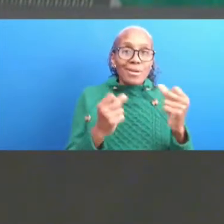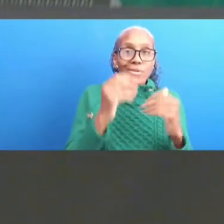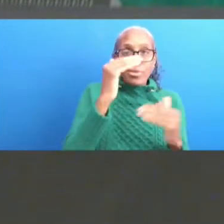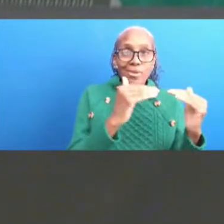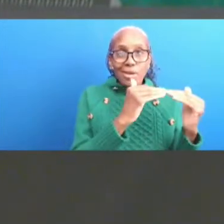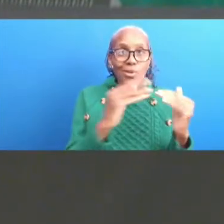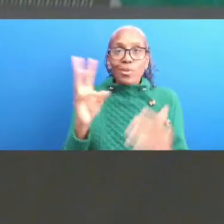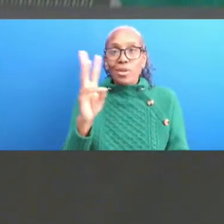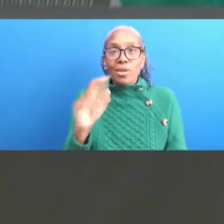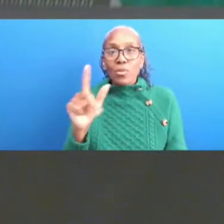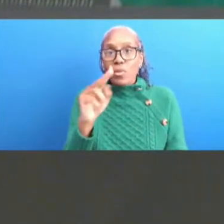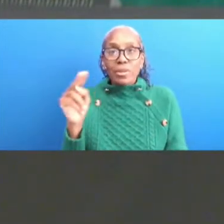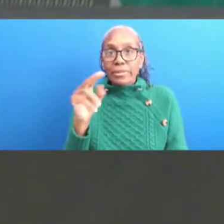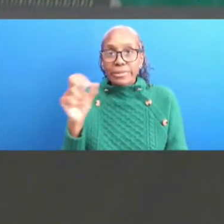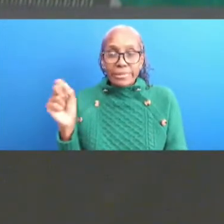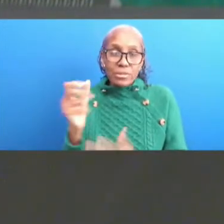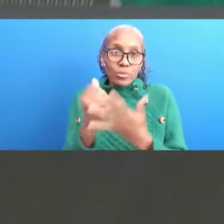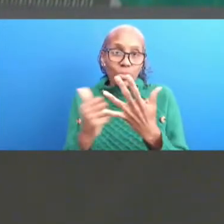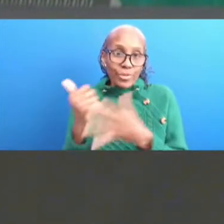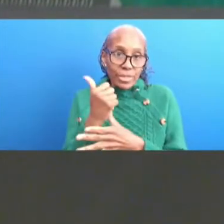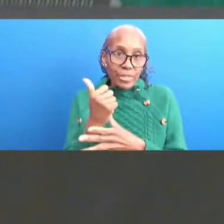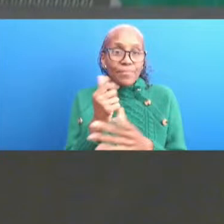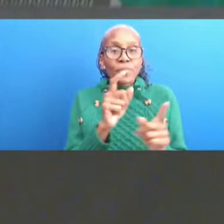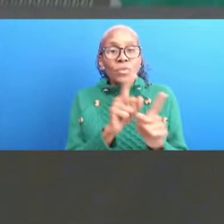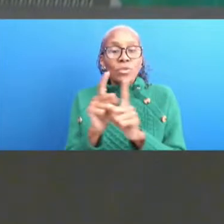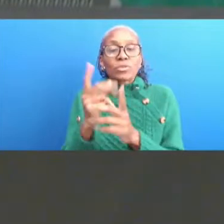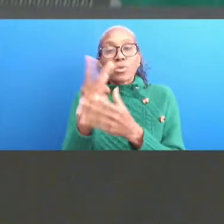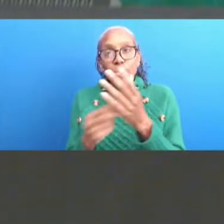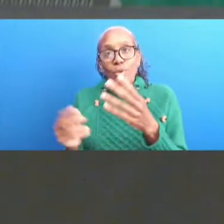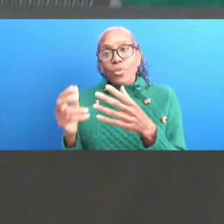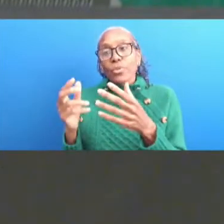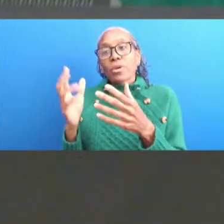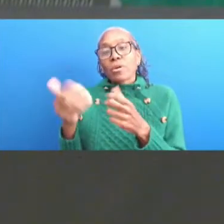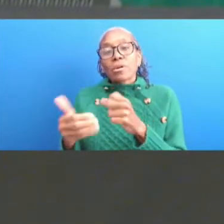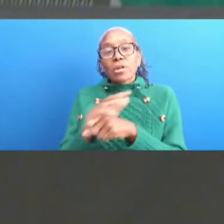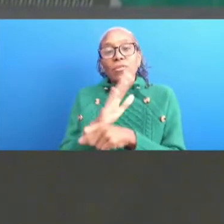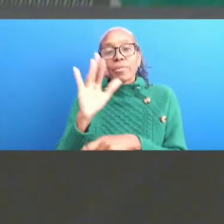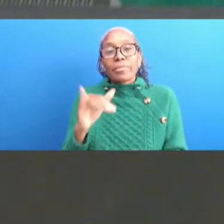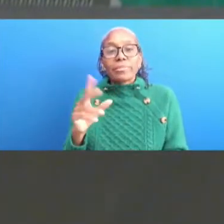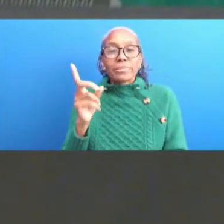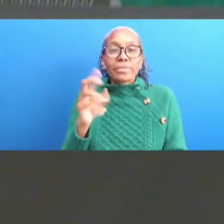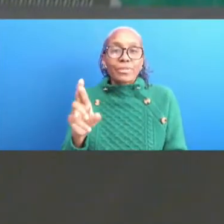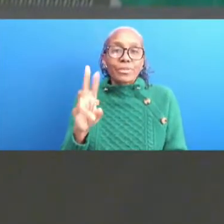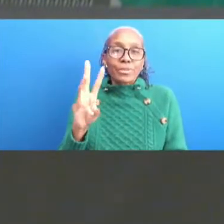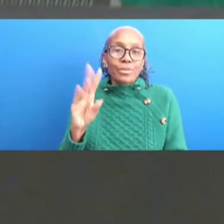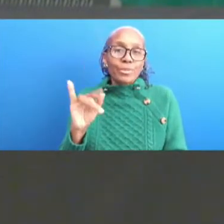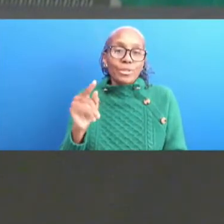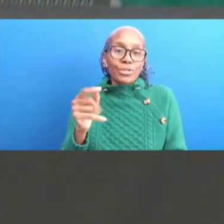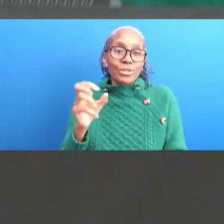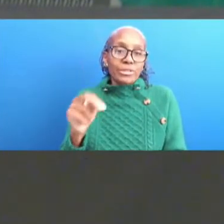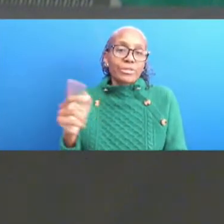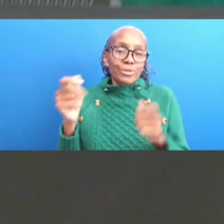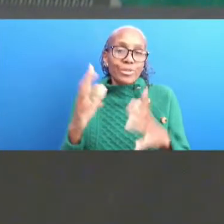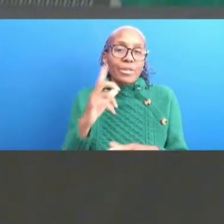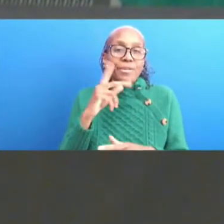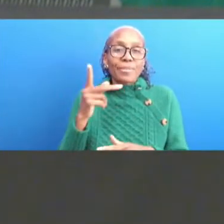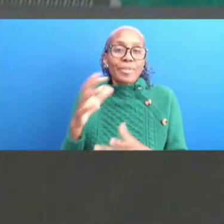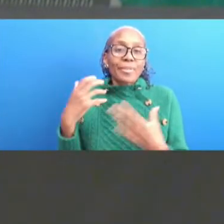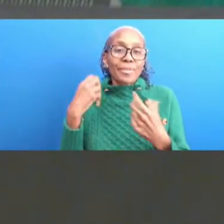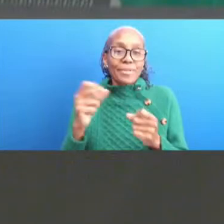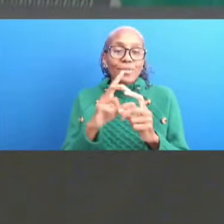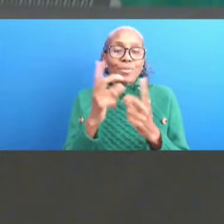ALIGNED TO YOUR HEALTH EQUITY